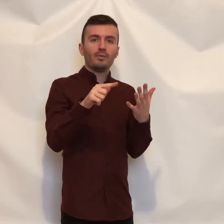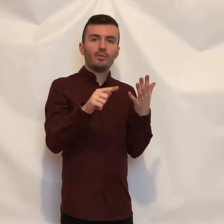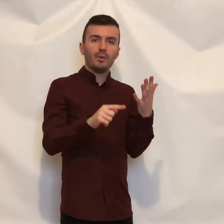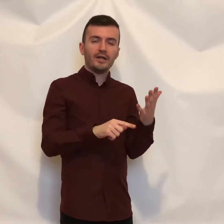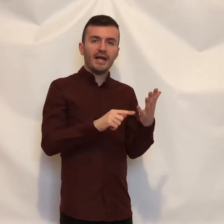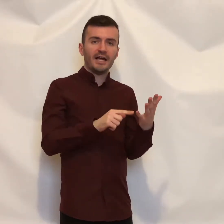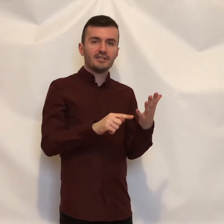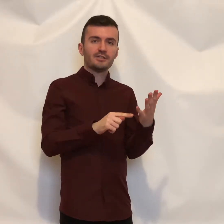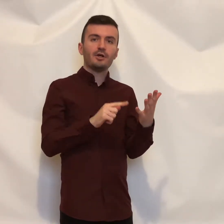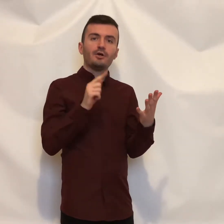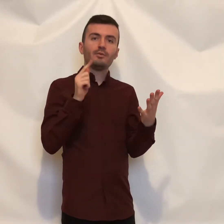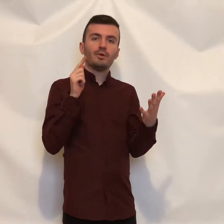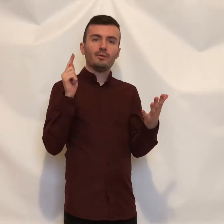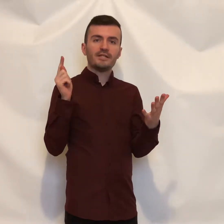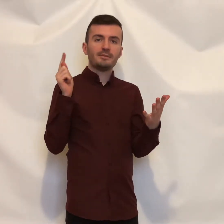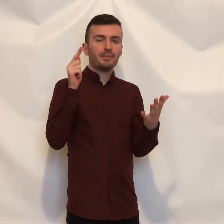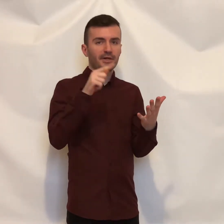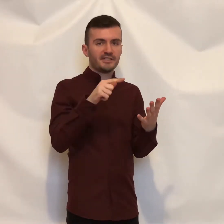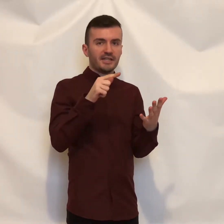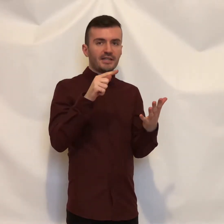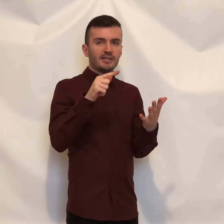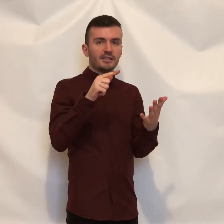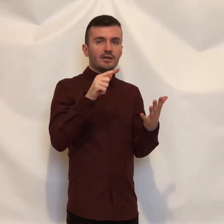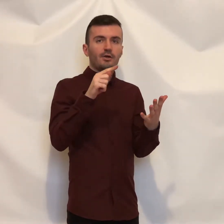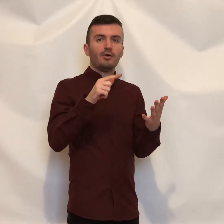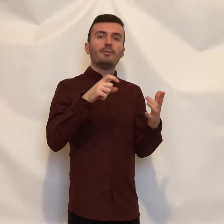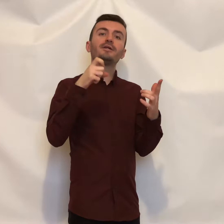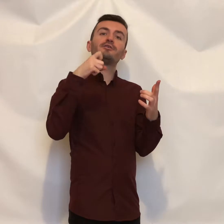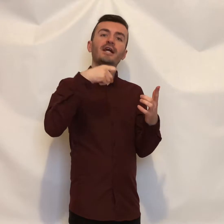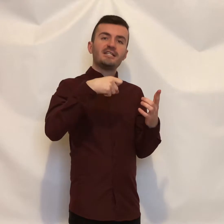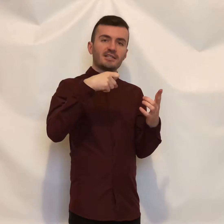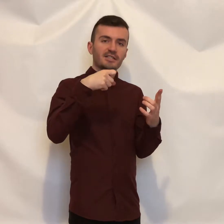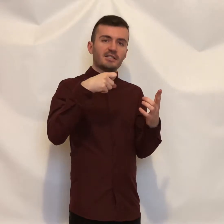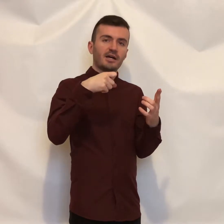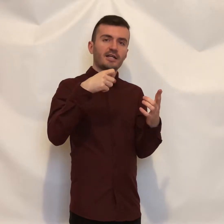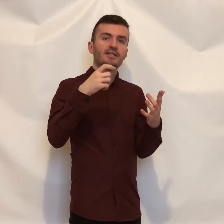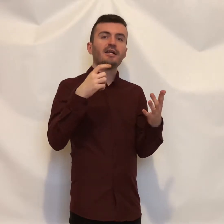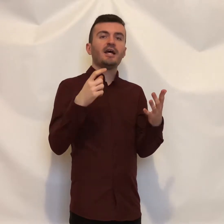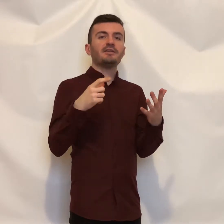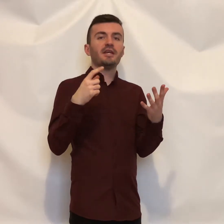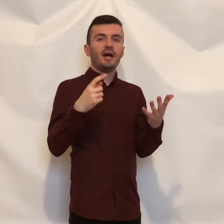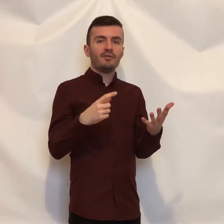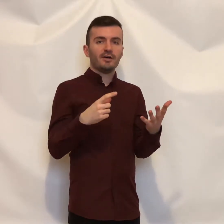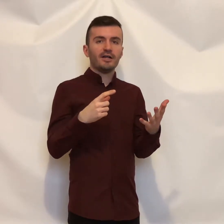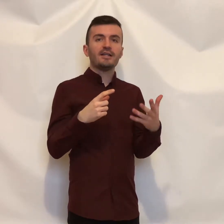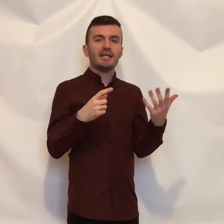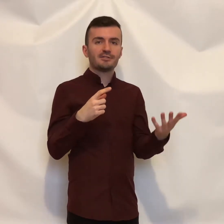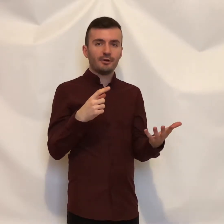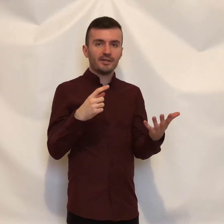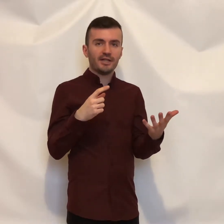so as you can see, one hand will always be pointing or be creating the sign and the other, less dominant hand